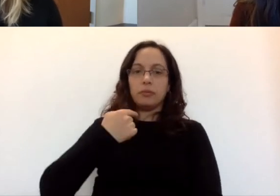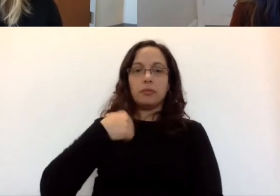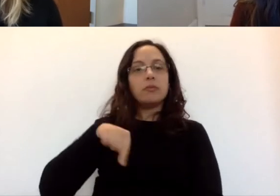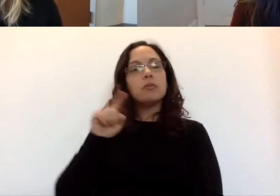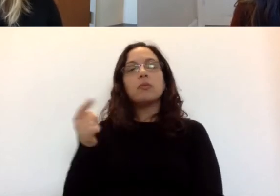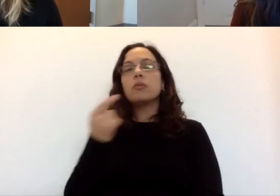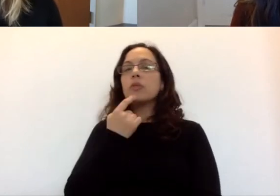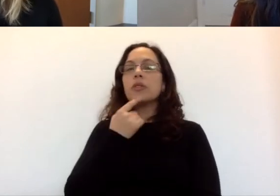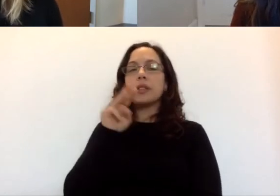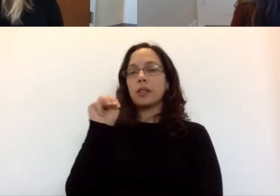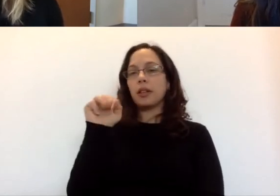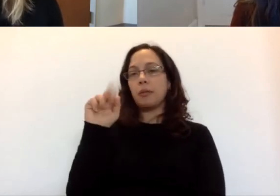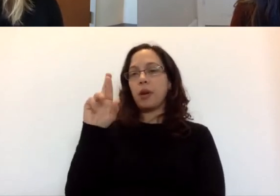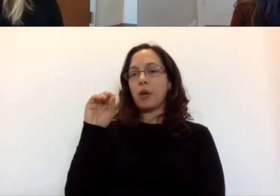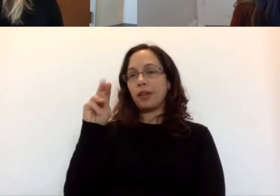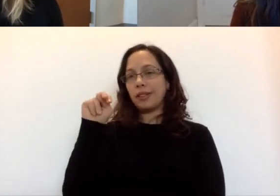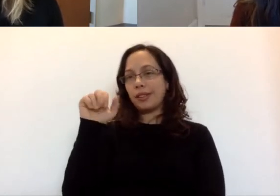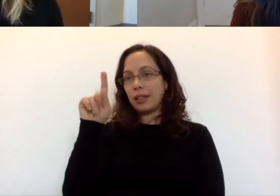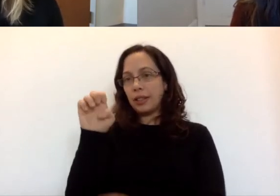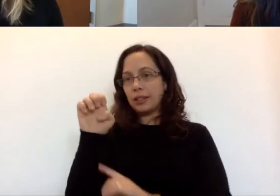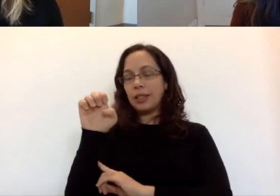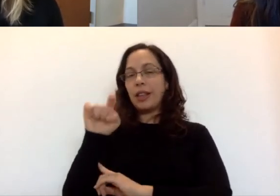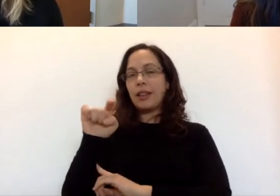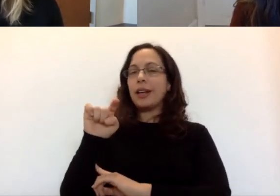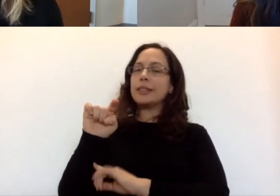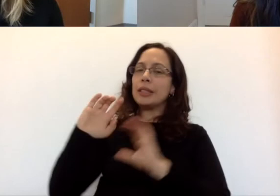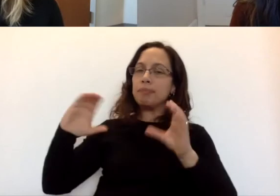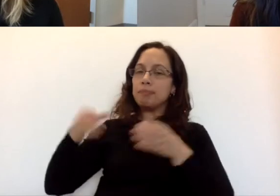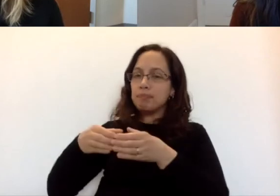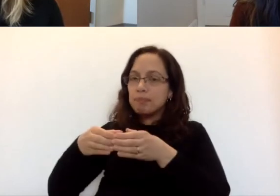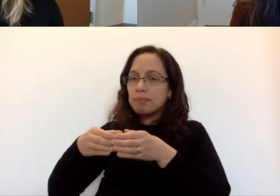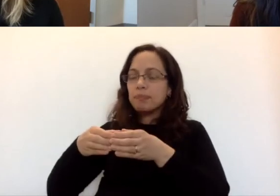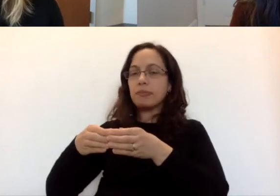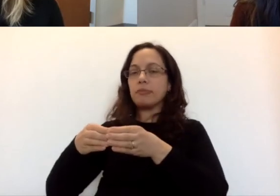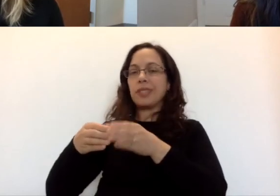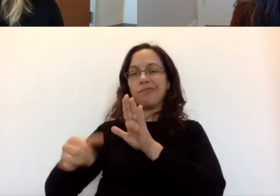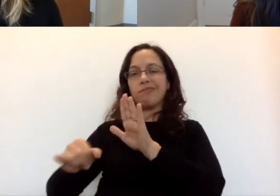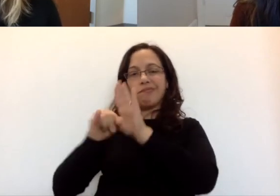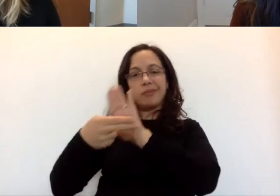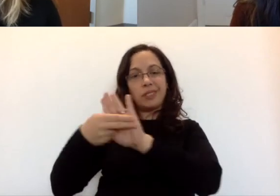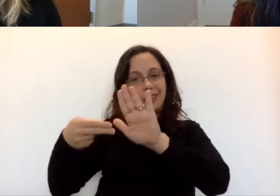Maronites which is a communal designation but also indicates membership in a particular kind of class